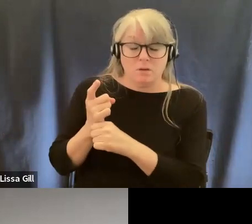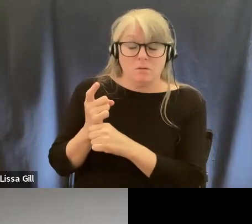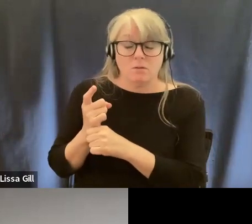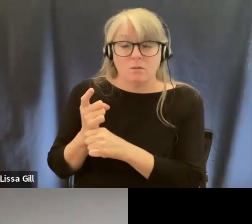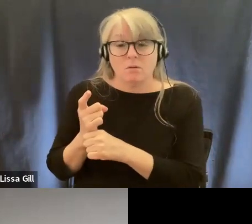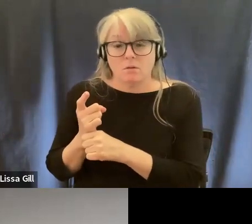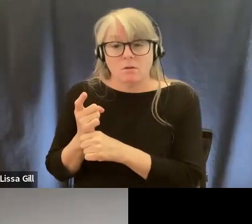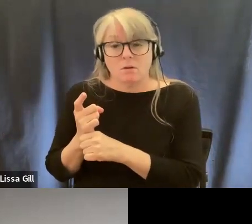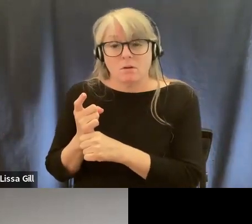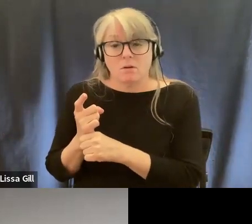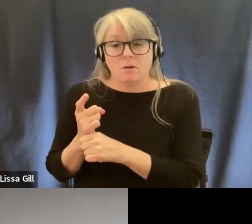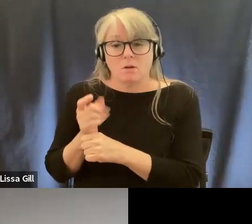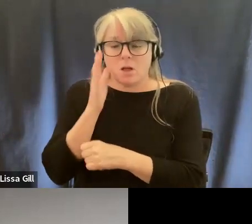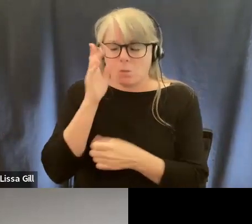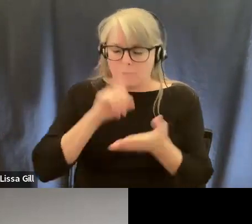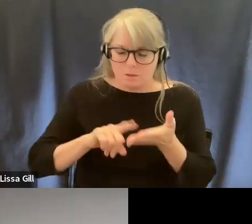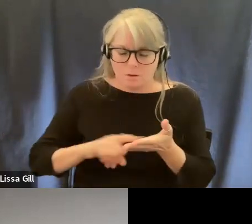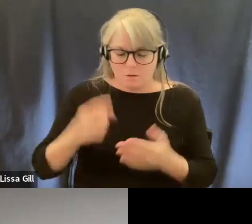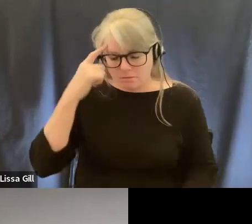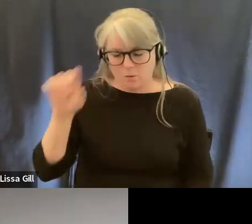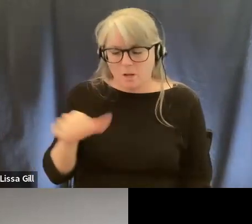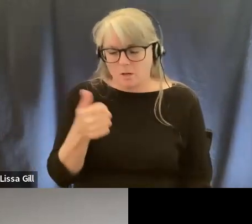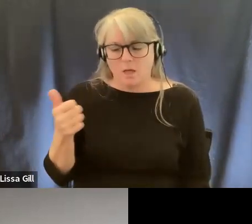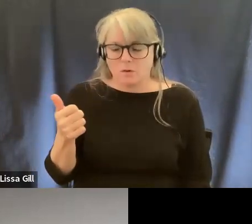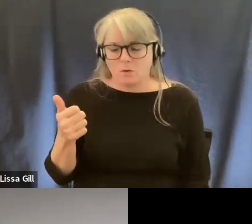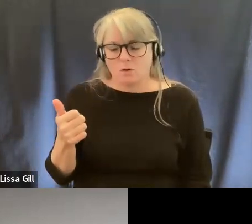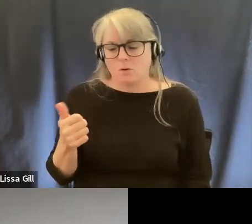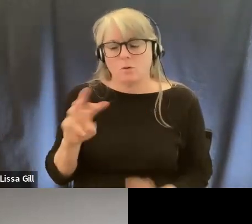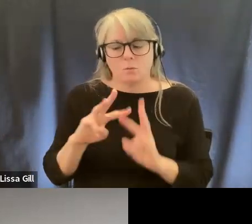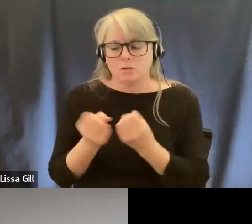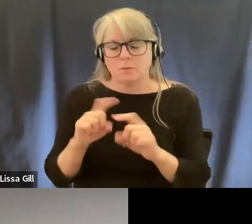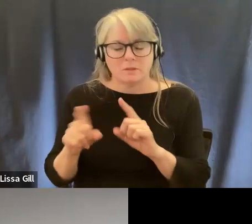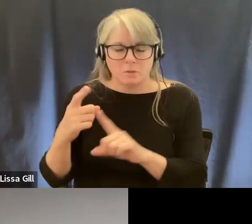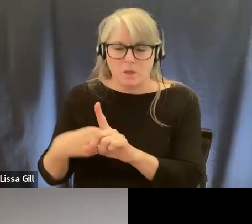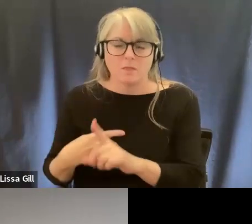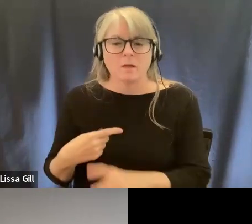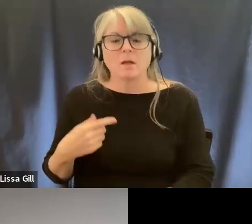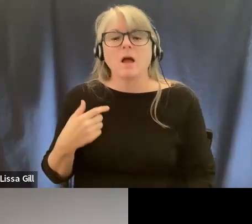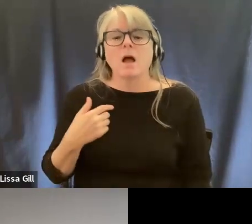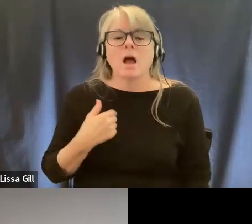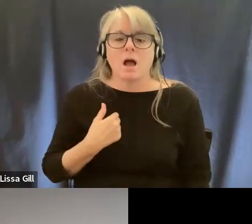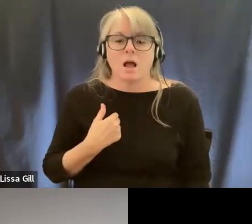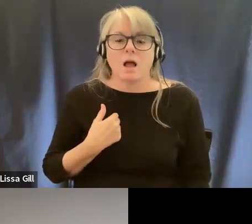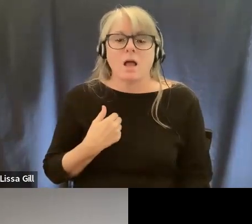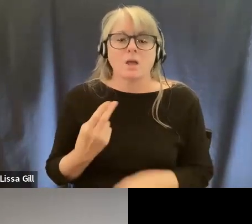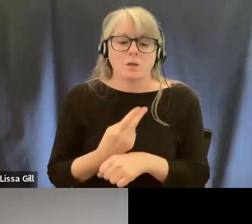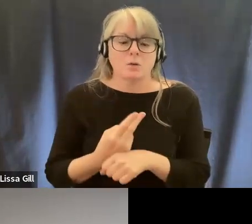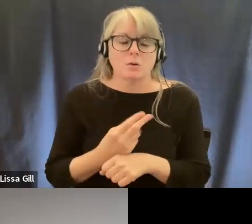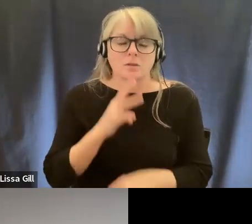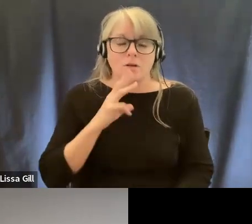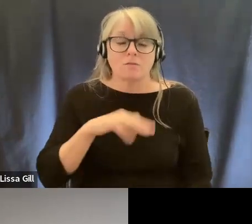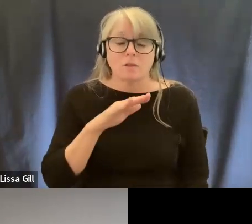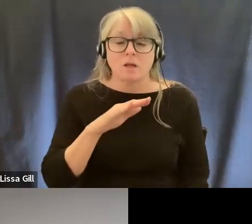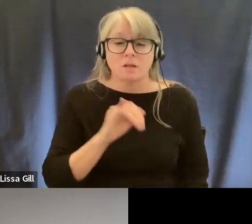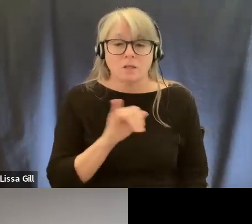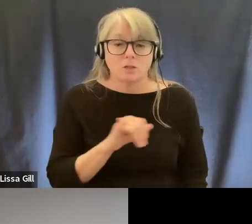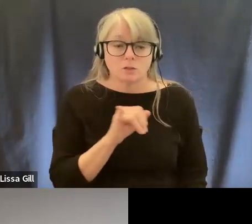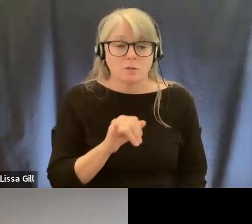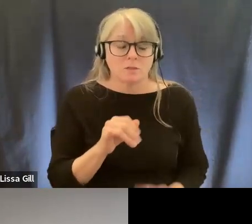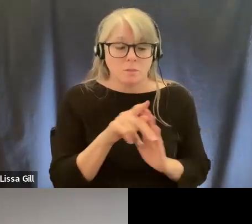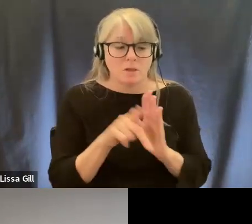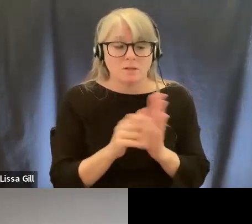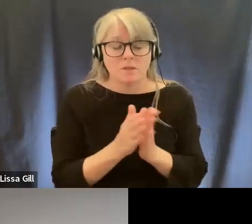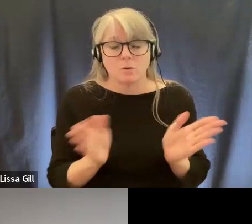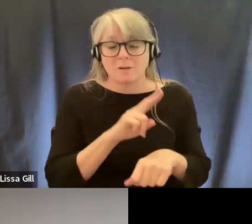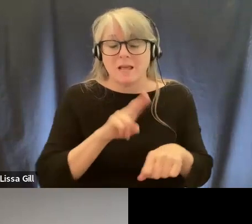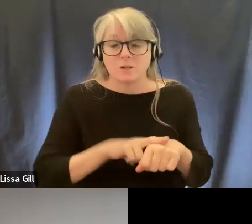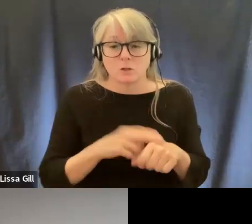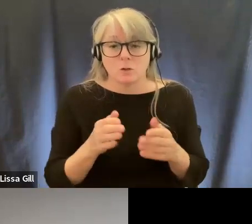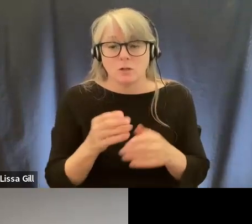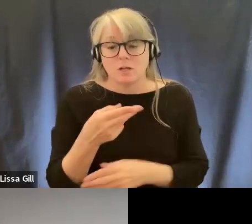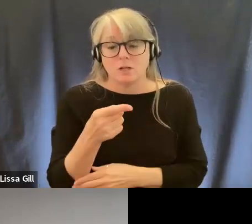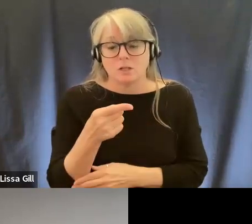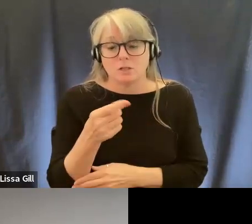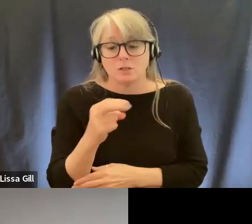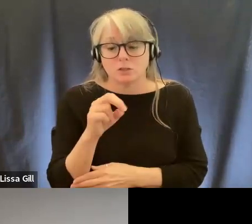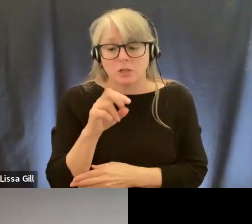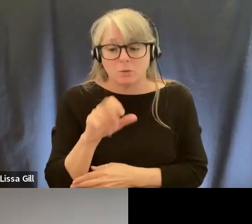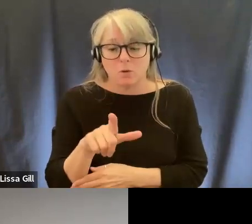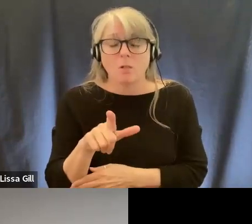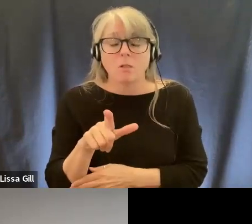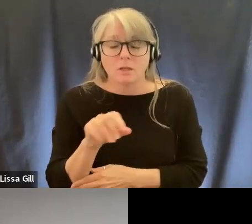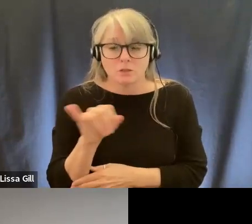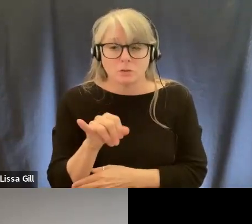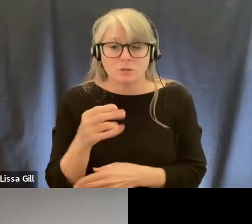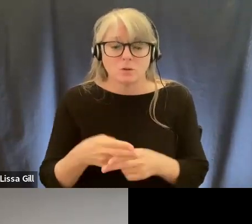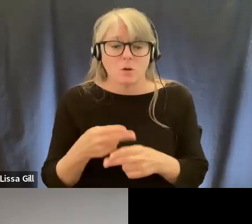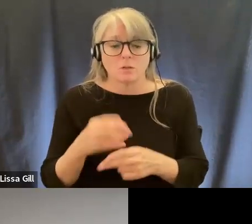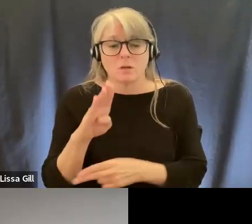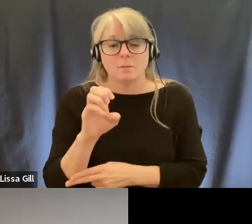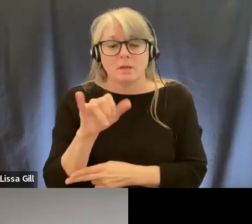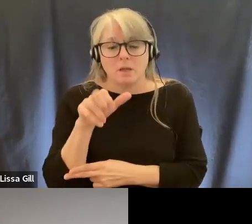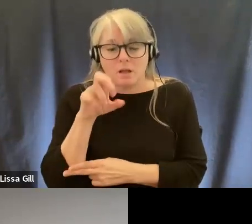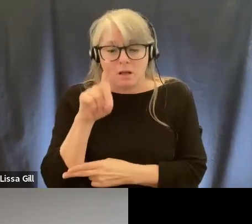I ended up going with a flood insurance policy through National General Insurance called Beyond Floods. And it has a very low monthly payment.